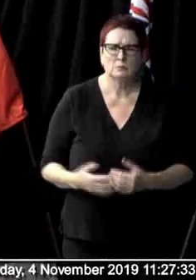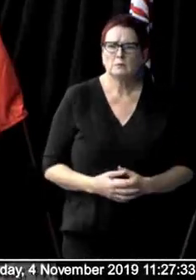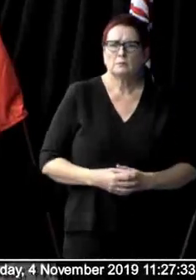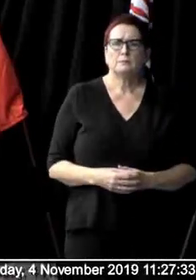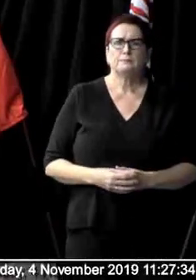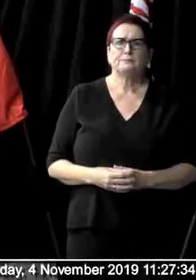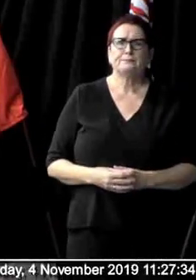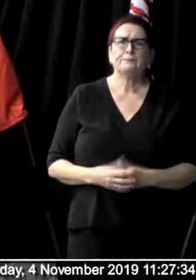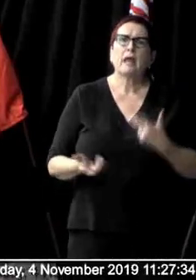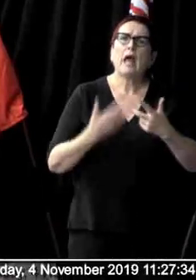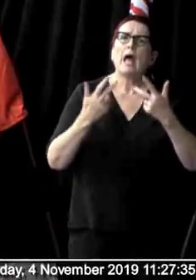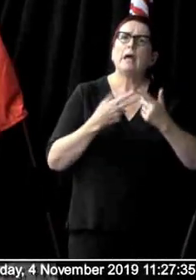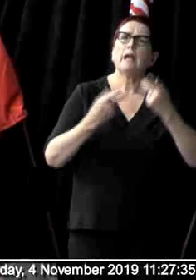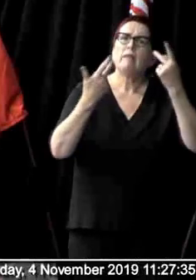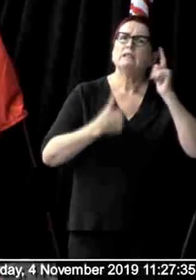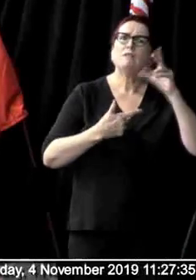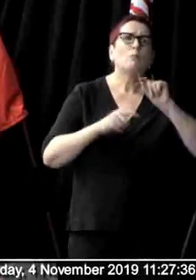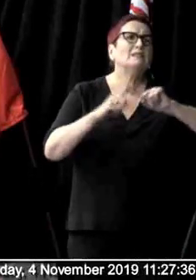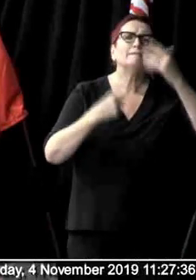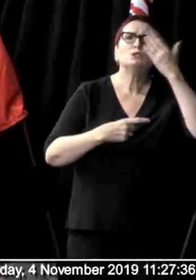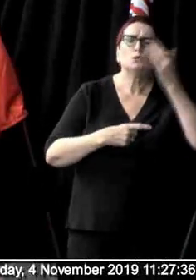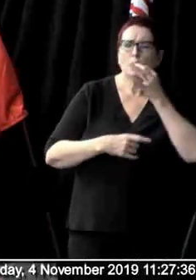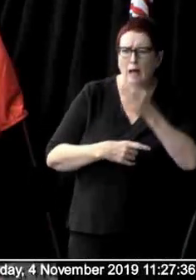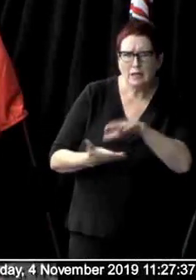One of these visiting teachers asked one of the students, a student without